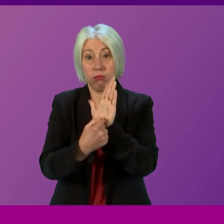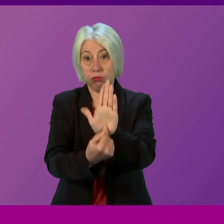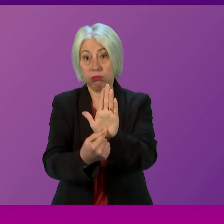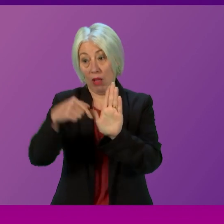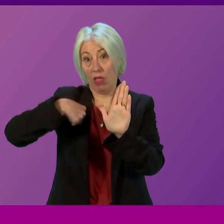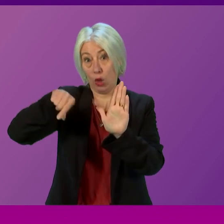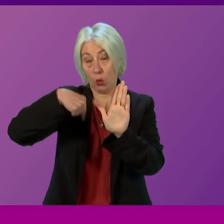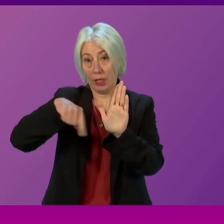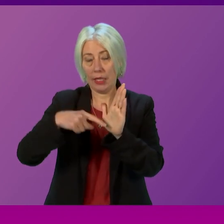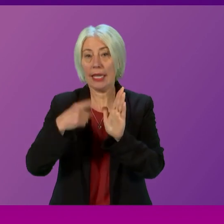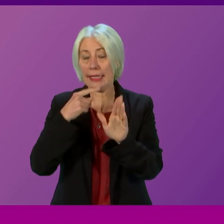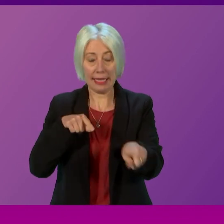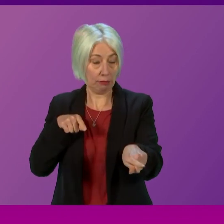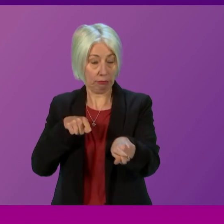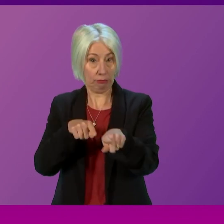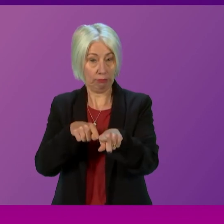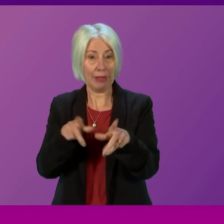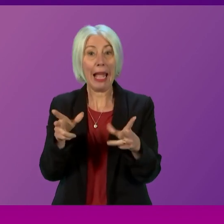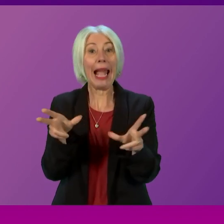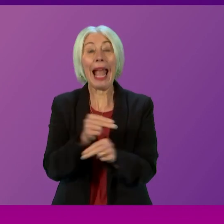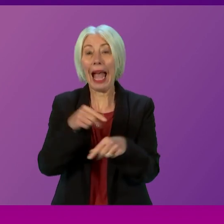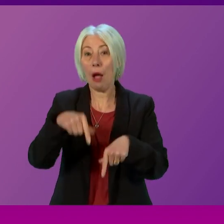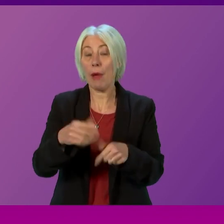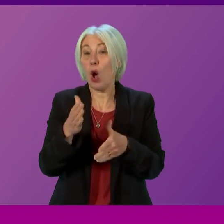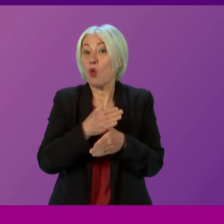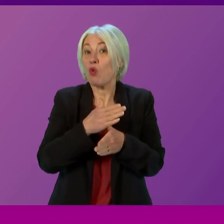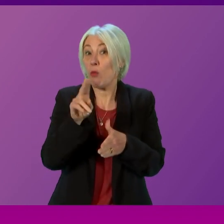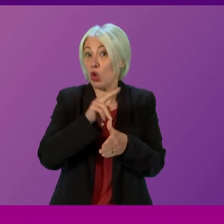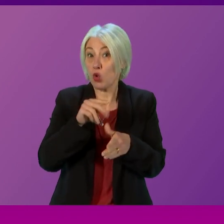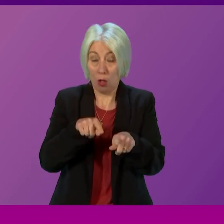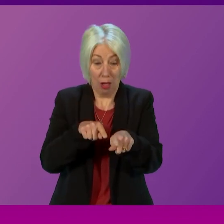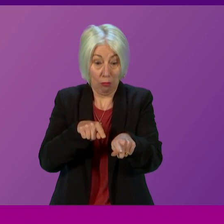that in primary schools the attainment gap is even wider than it was three years ago.